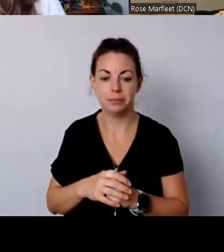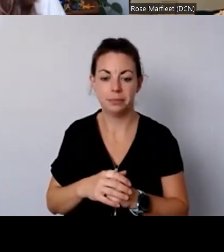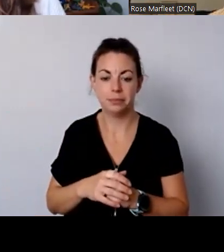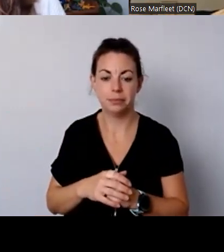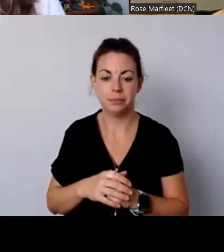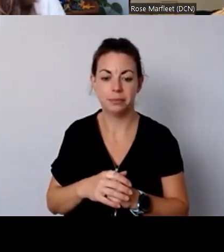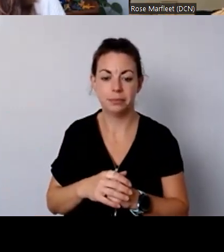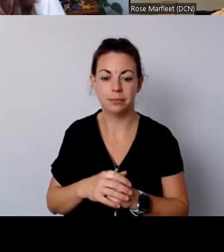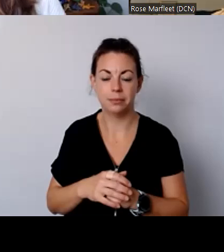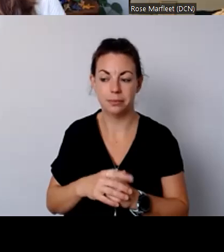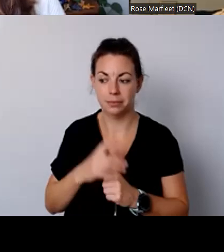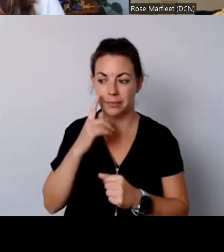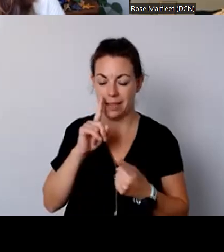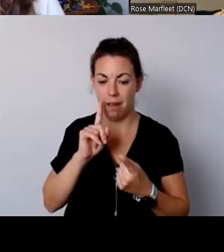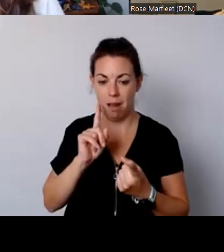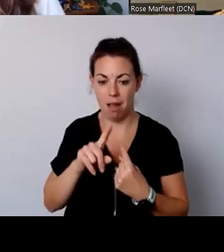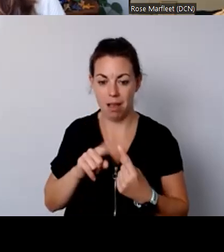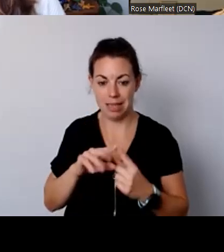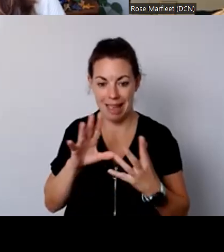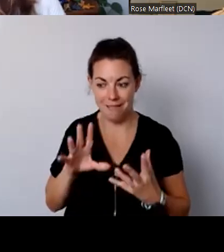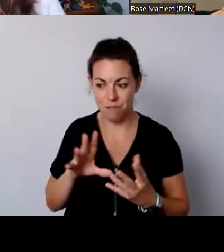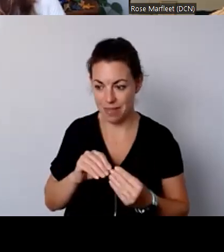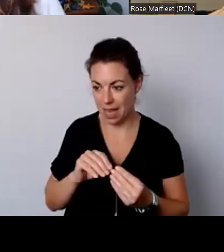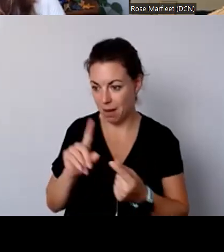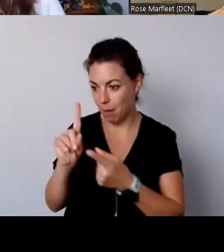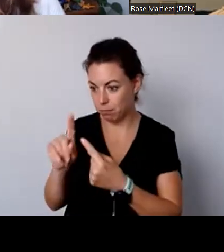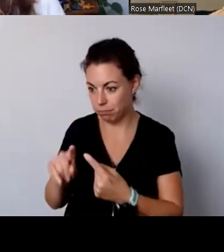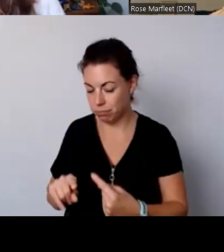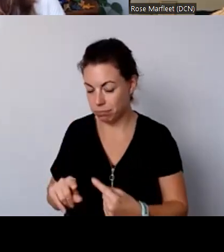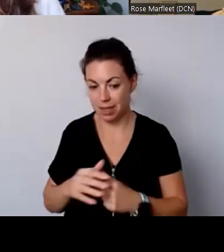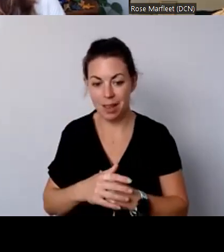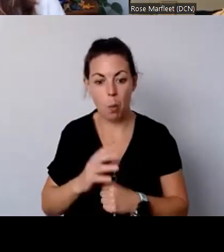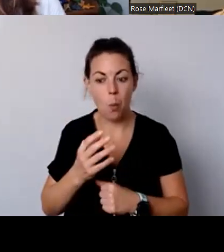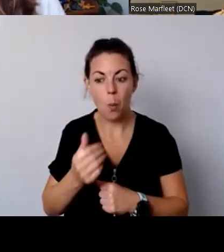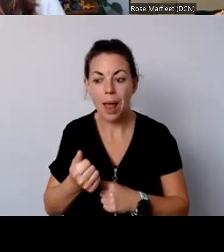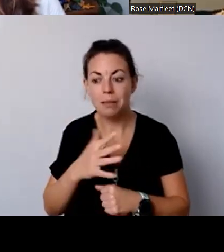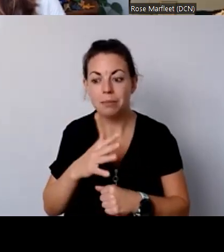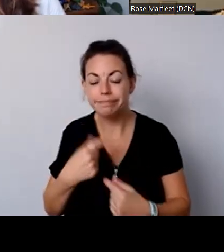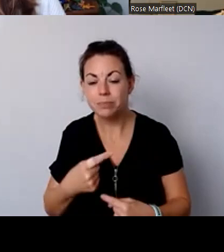I've pretty much answered everything, I believe. I guess we'll give people a moment if they've got anything else.